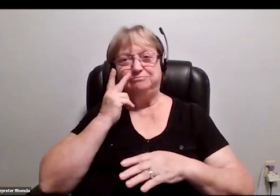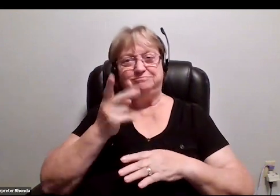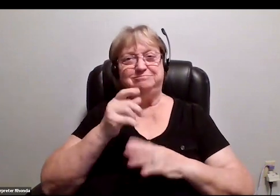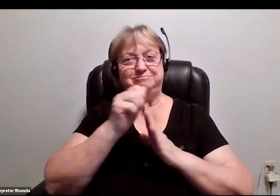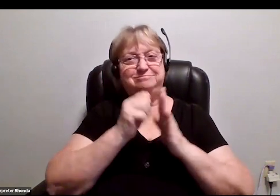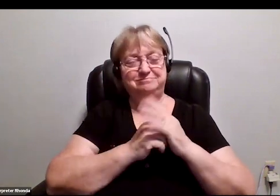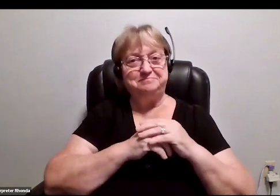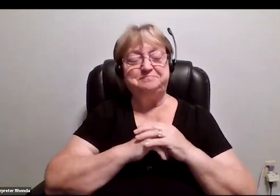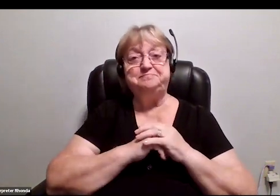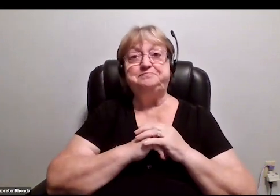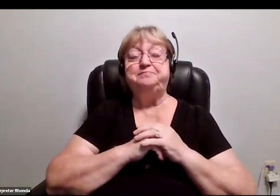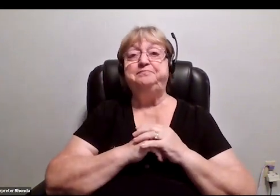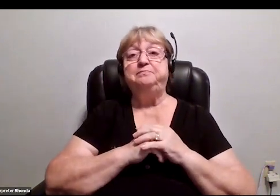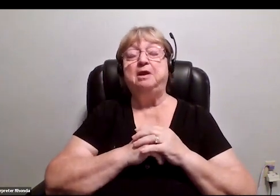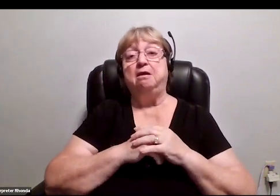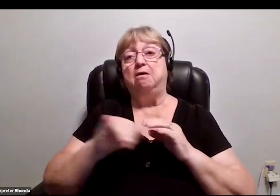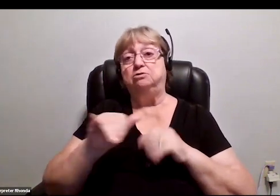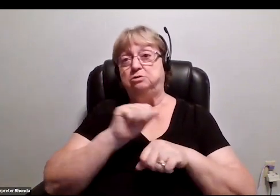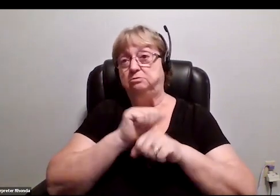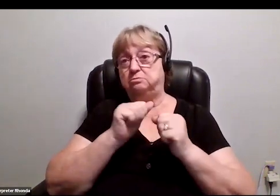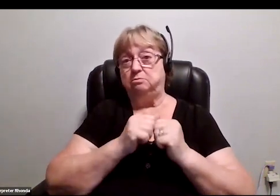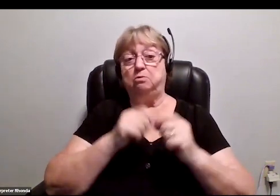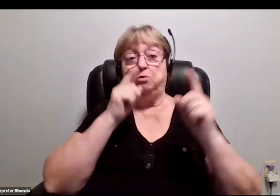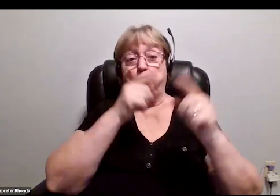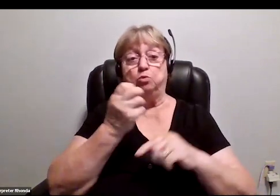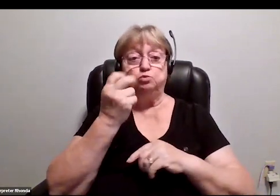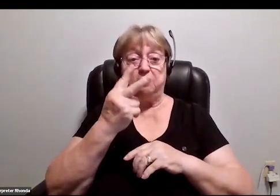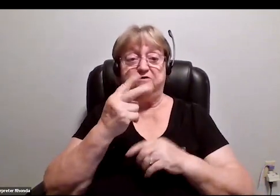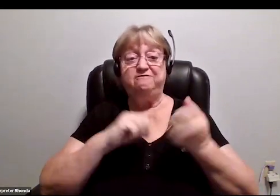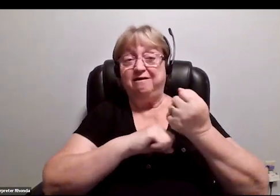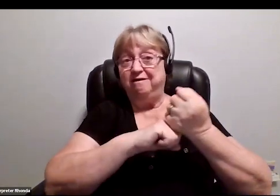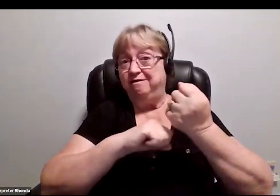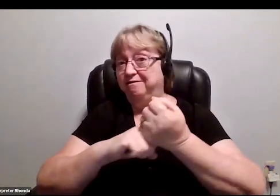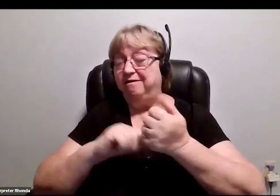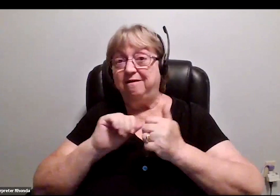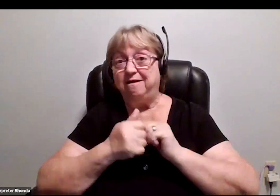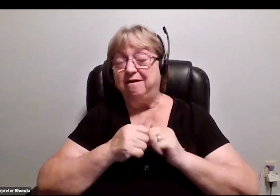We also worked with goal 12, advocacy, by talking with science supply companies